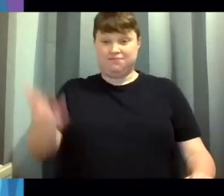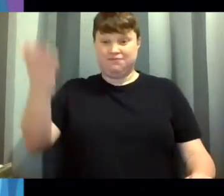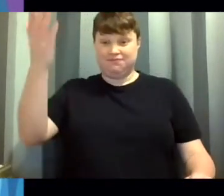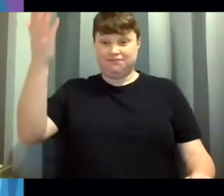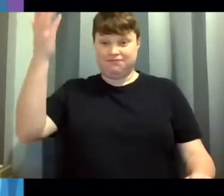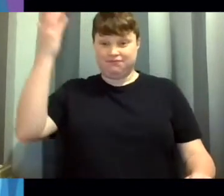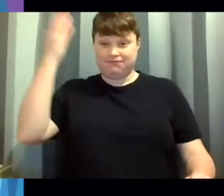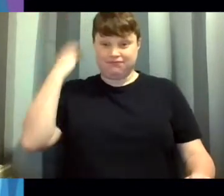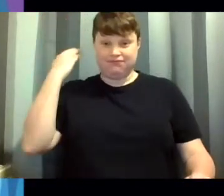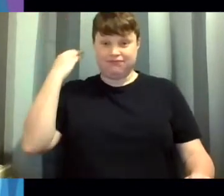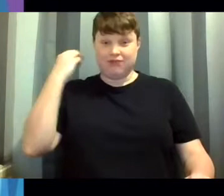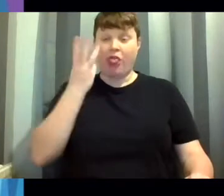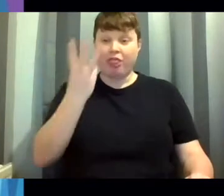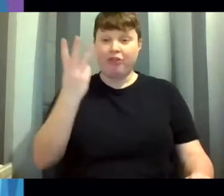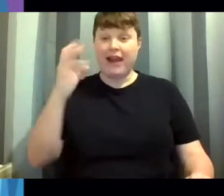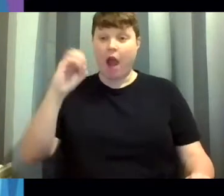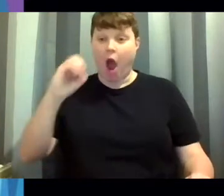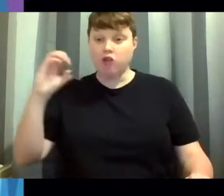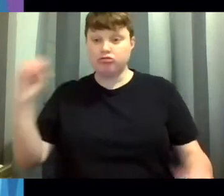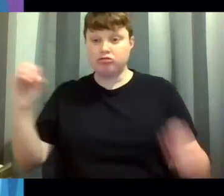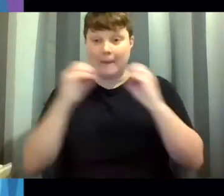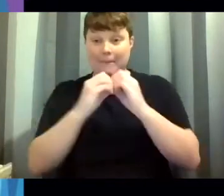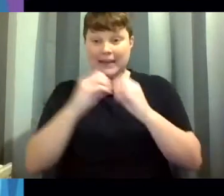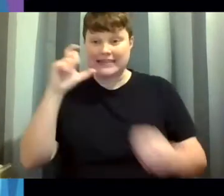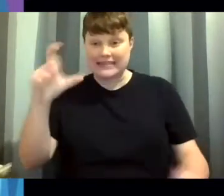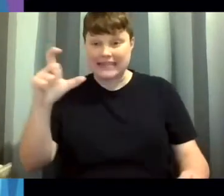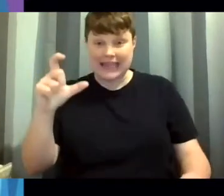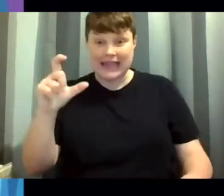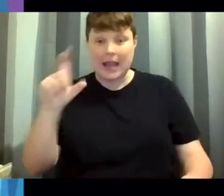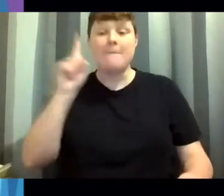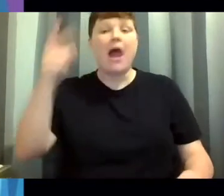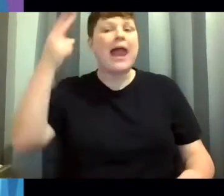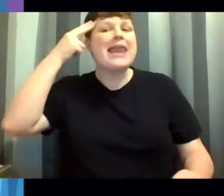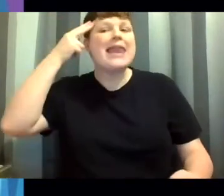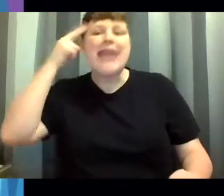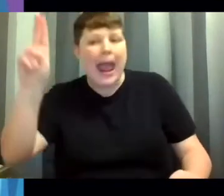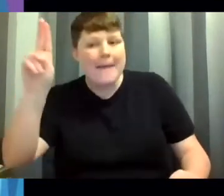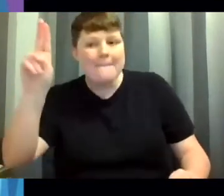since around 300 BC. However, the term wasn't actually coined until around the 17th century.